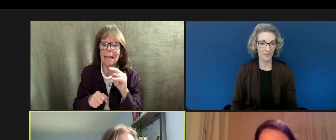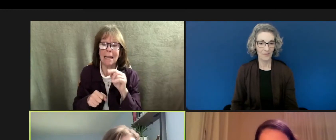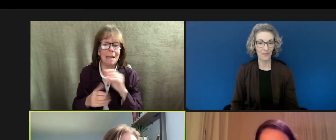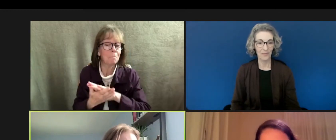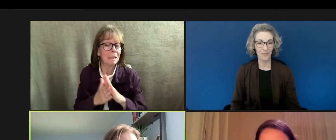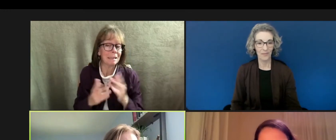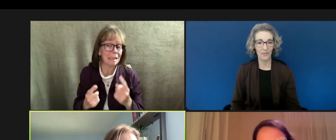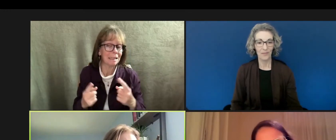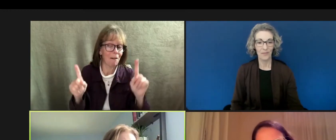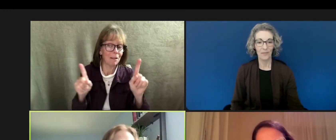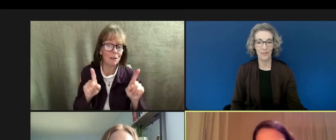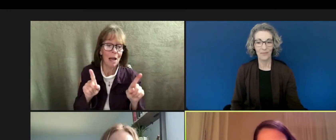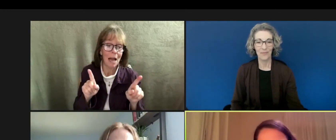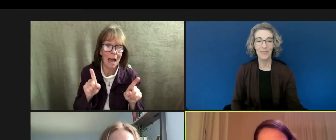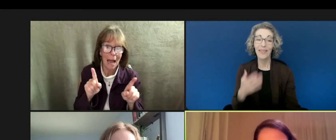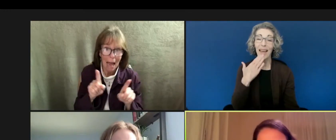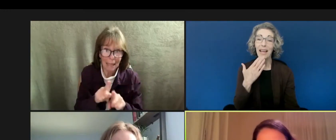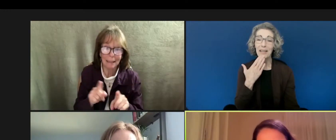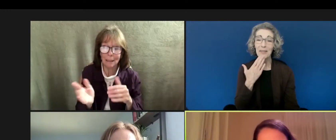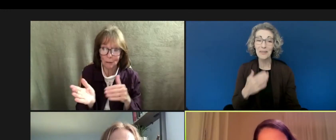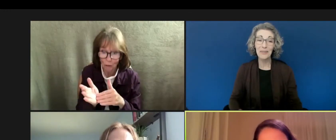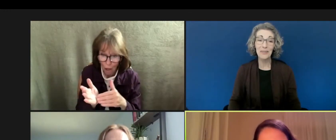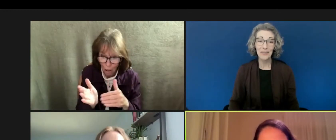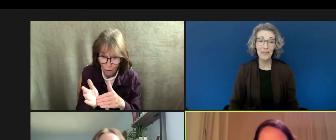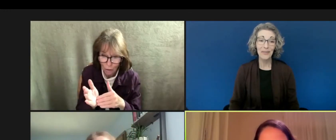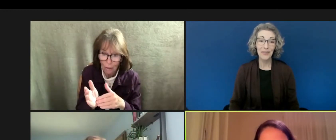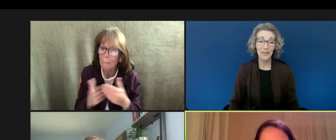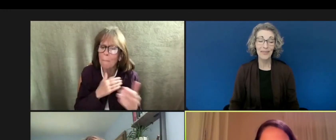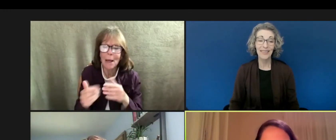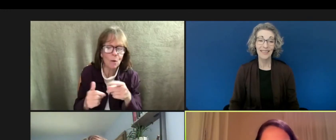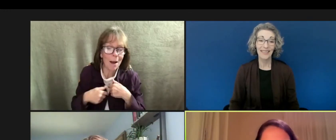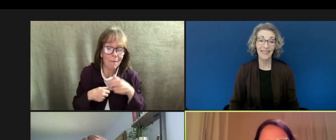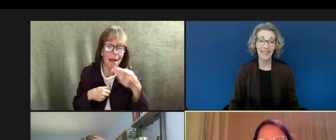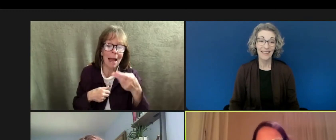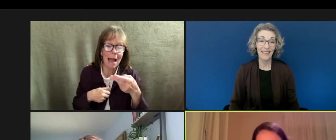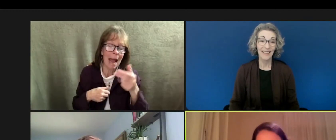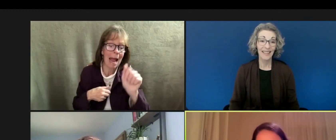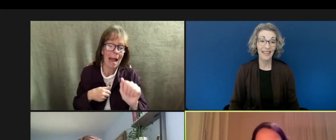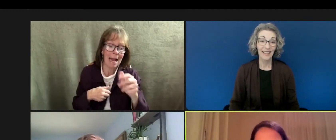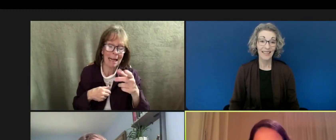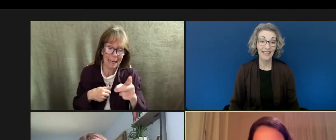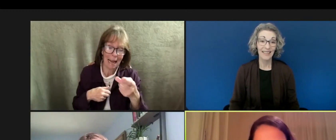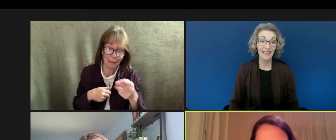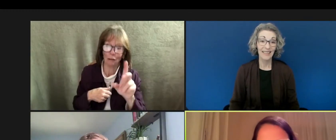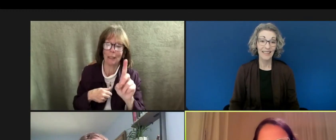be highly successful as a doctor with ADHD >> Thank you [LAUGH].